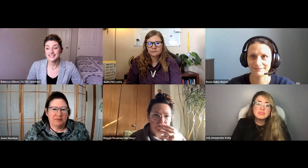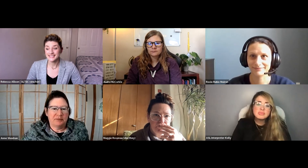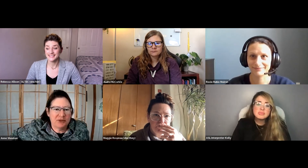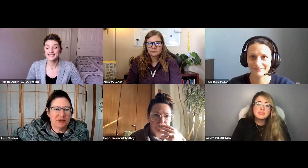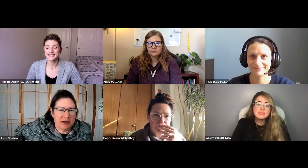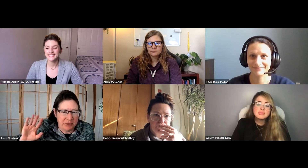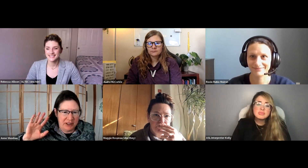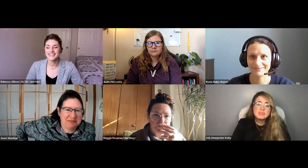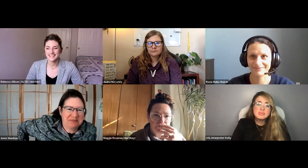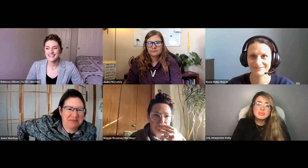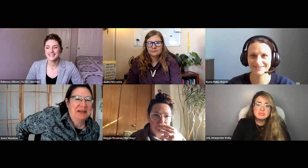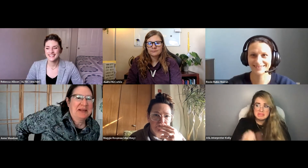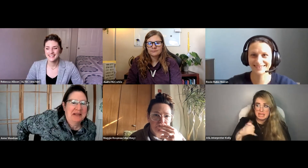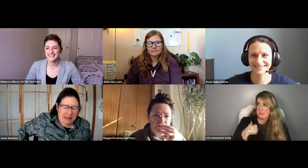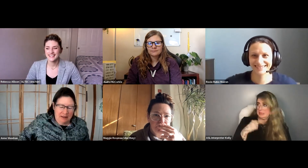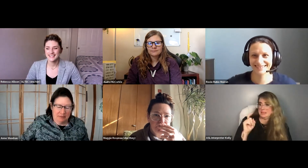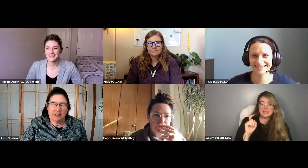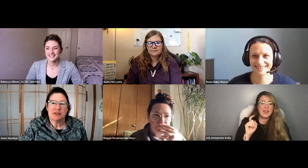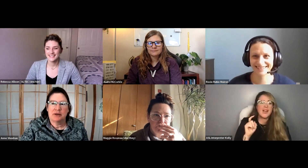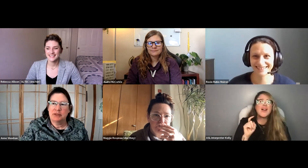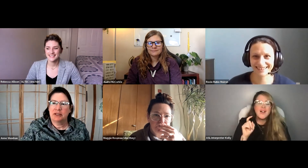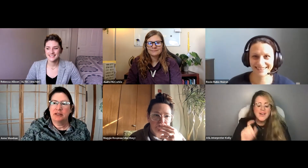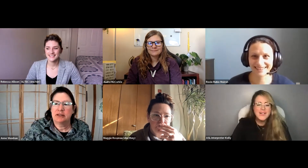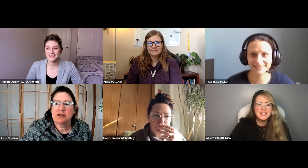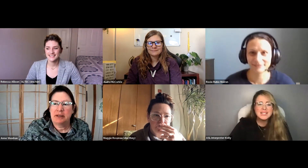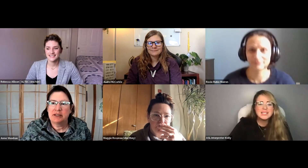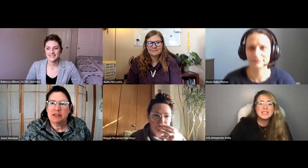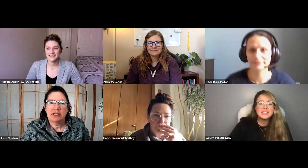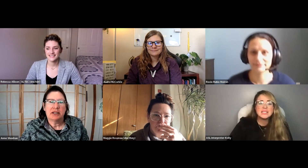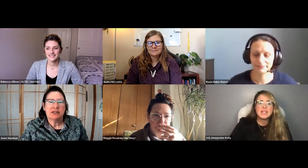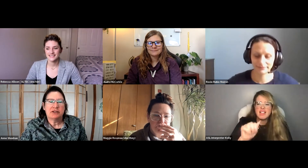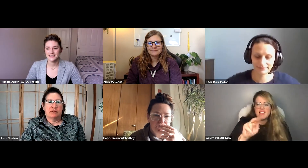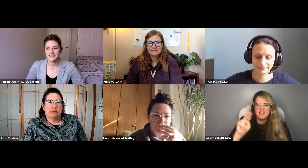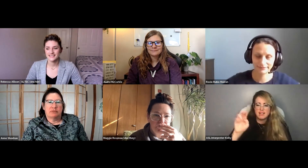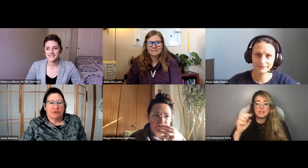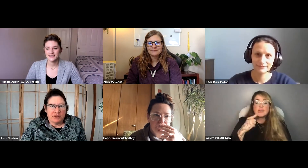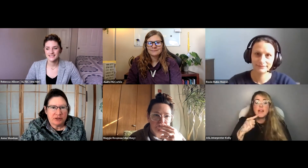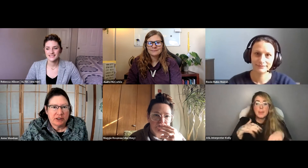Is that me? Yeah so I'm taking the Spanish class from Profesora Rubio